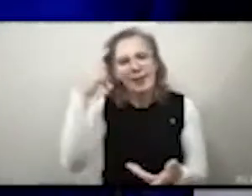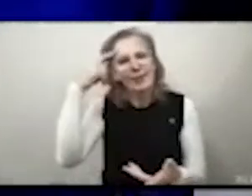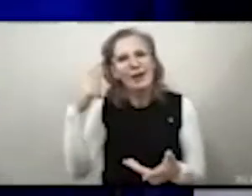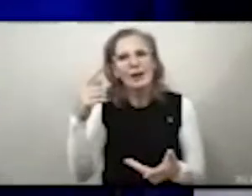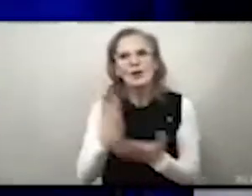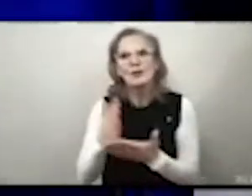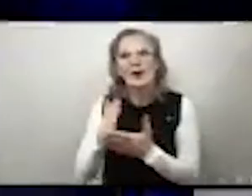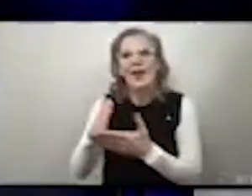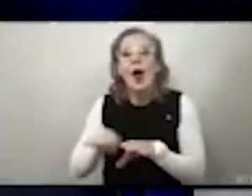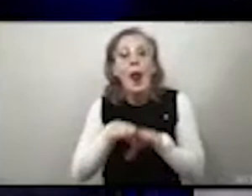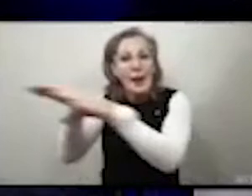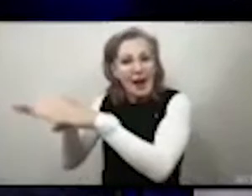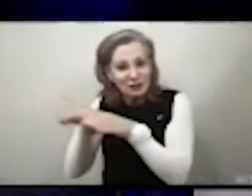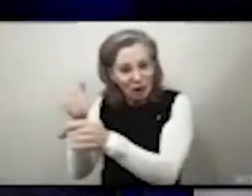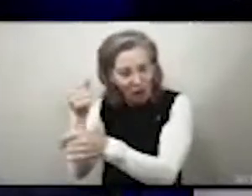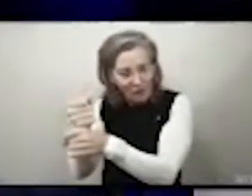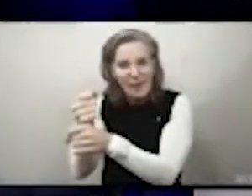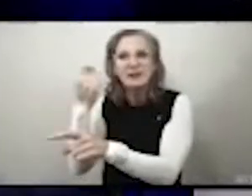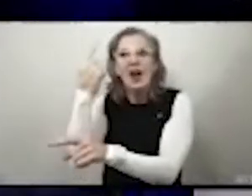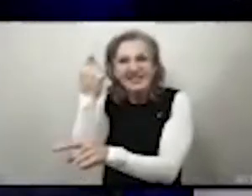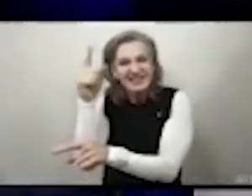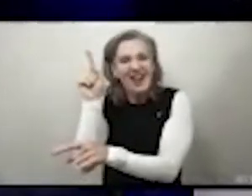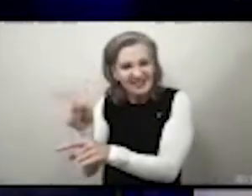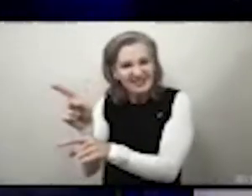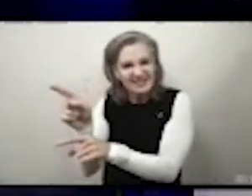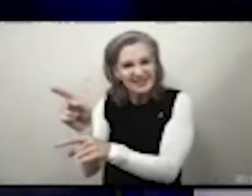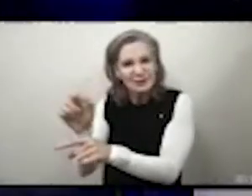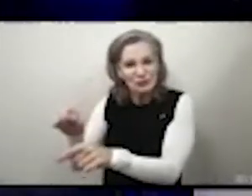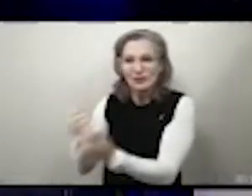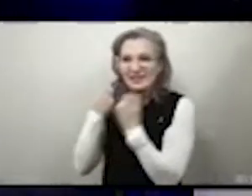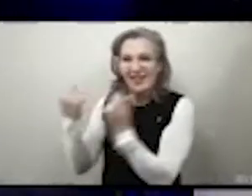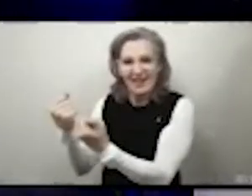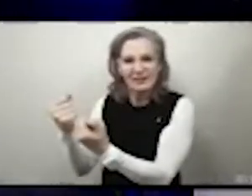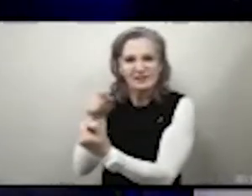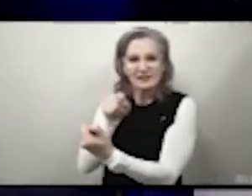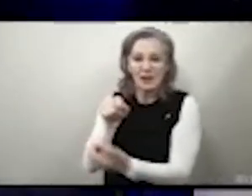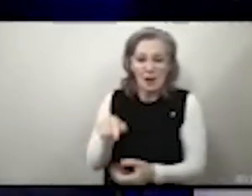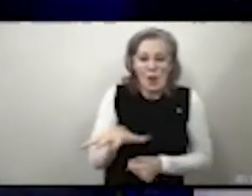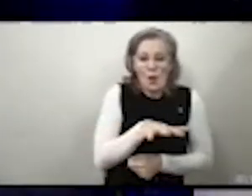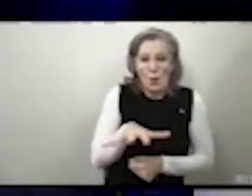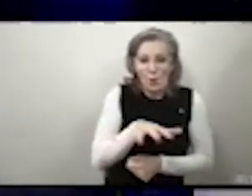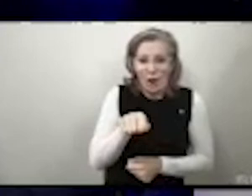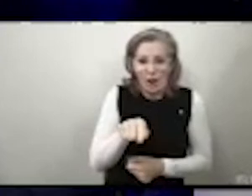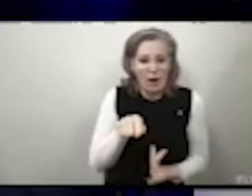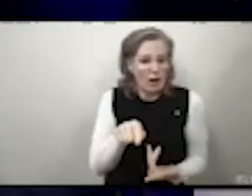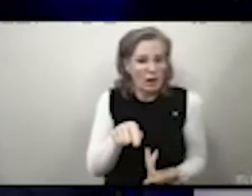There's actually an immense amount of understanding at local level and in individuals, but many individuals just